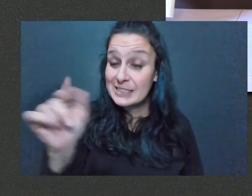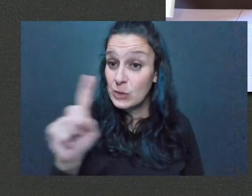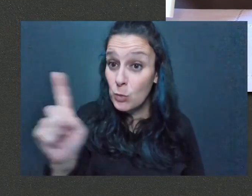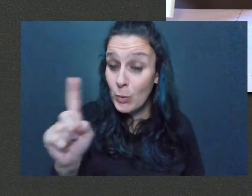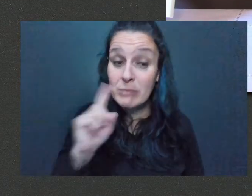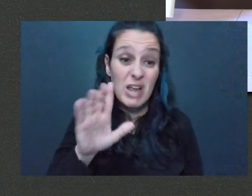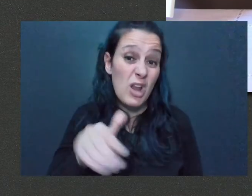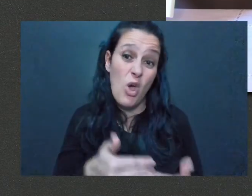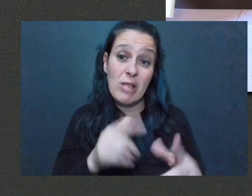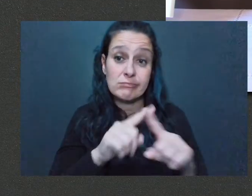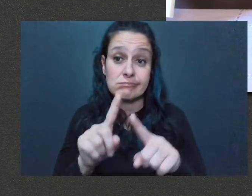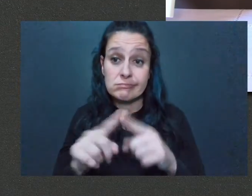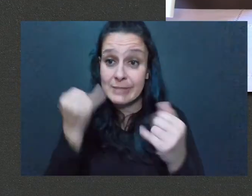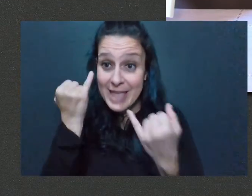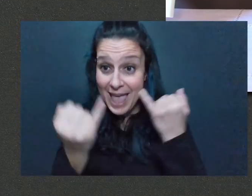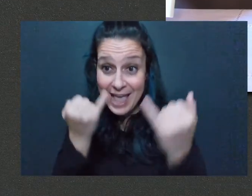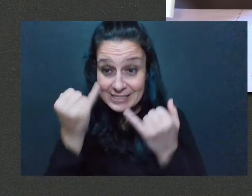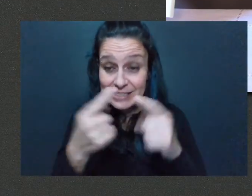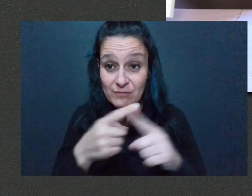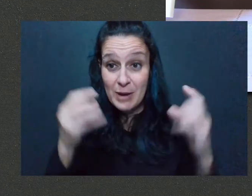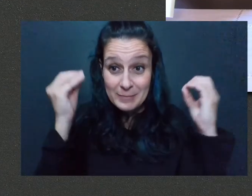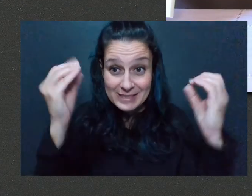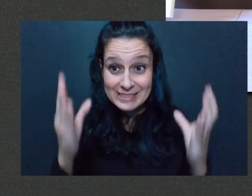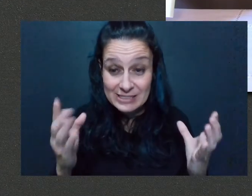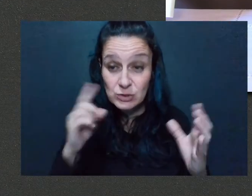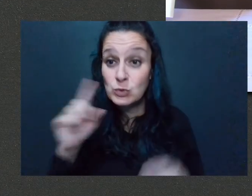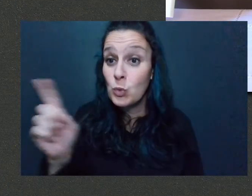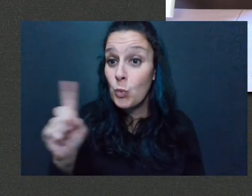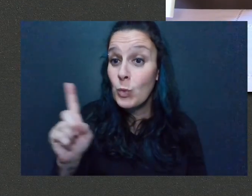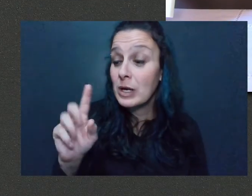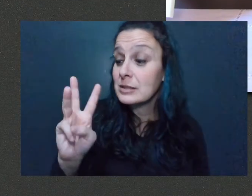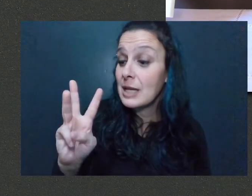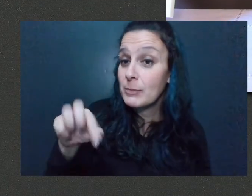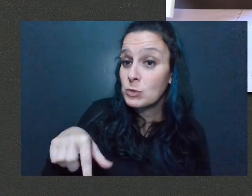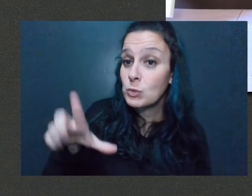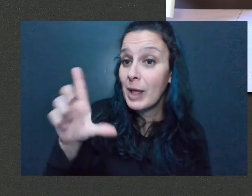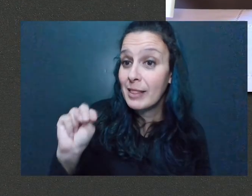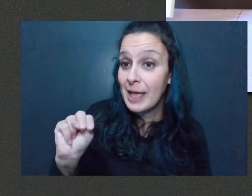and all the other ideas that the teachers do on WQLN.